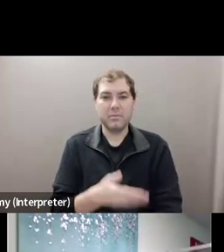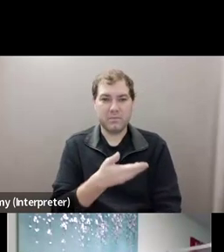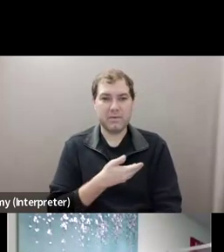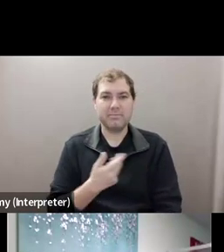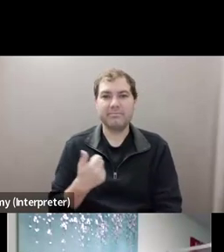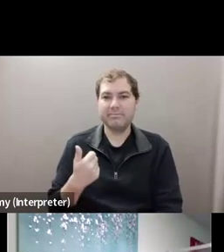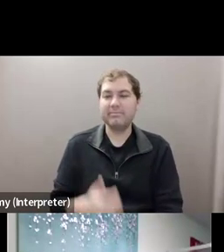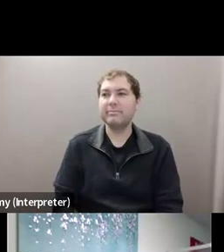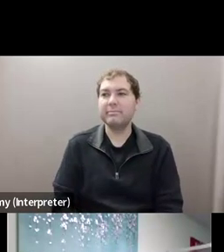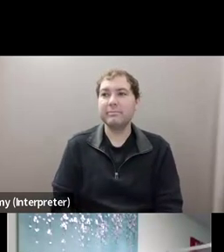Rebecca - APRIL: Would you like to share?